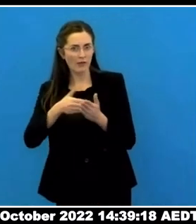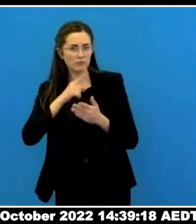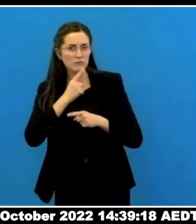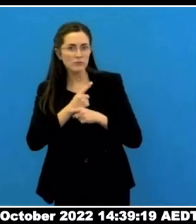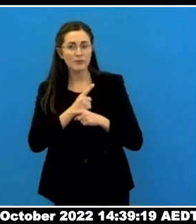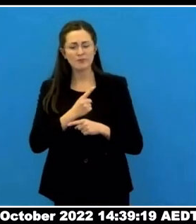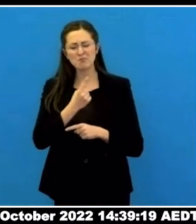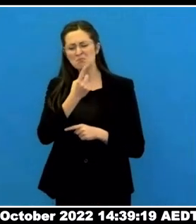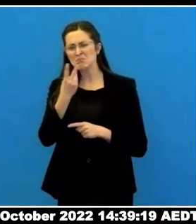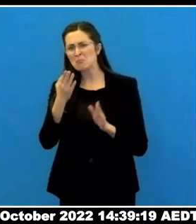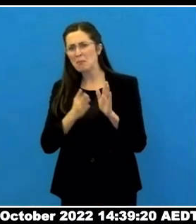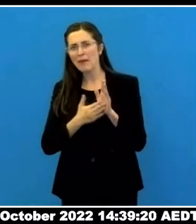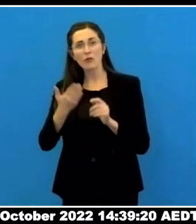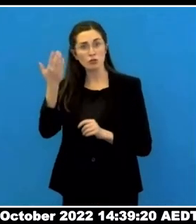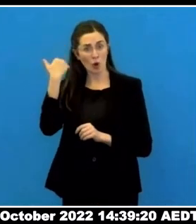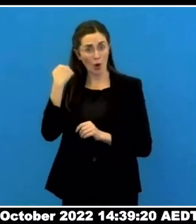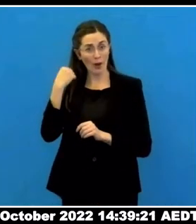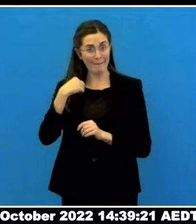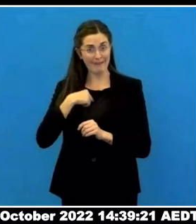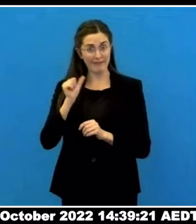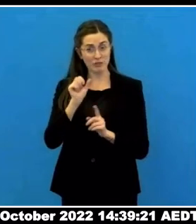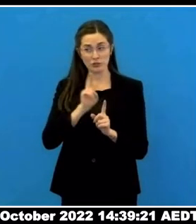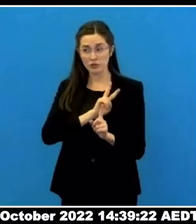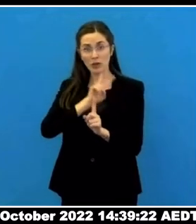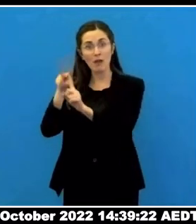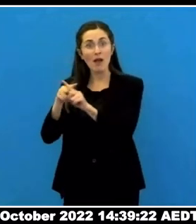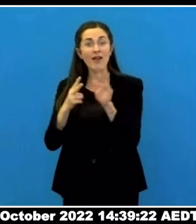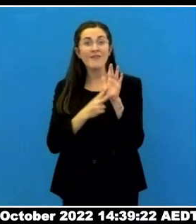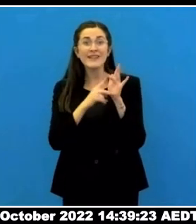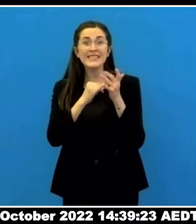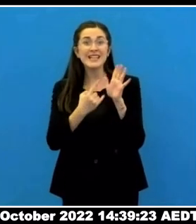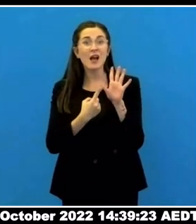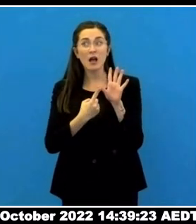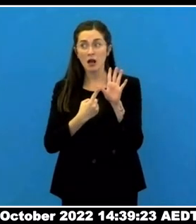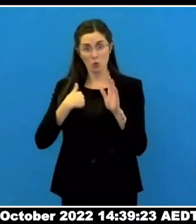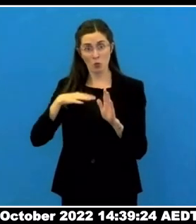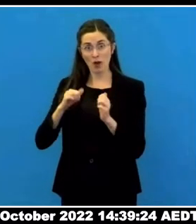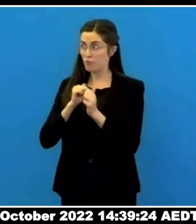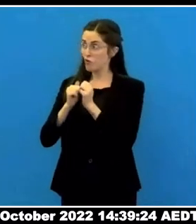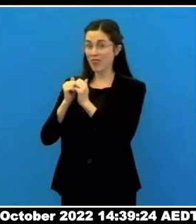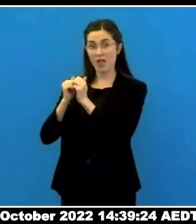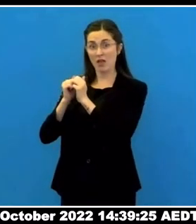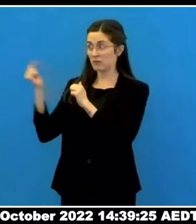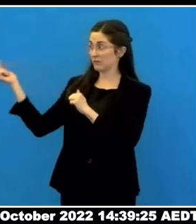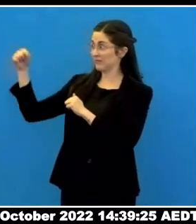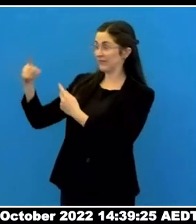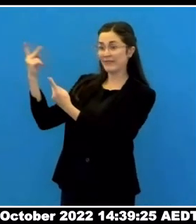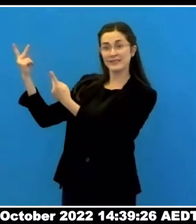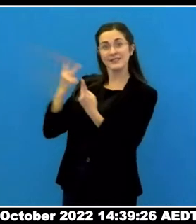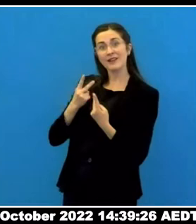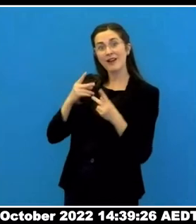A few months back, I applied for a visa for my brother to come and visit me,